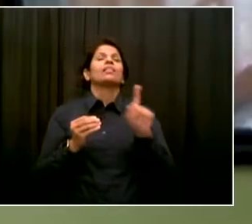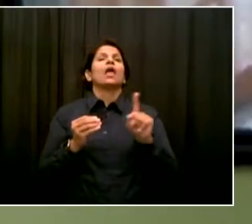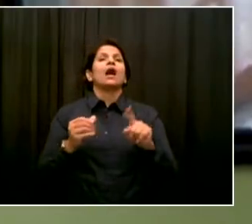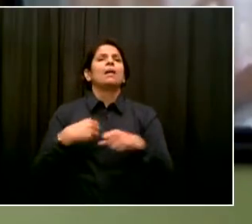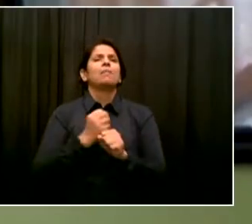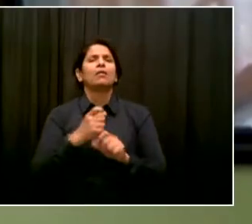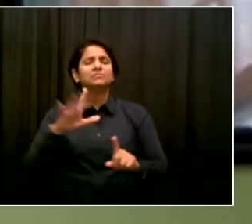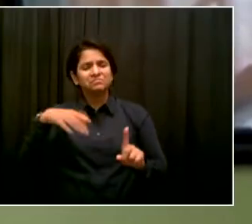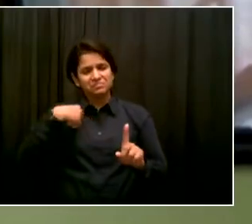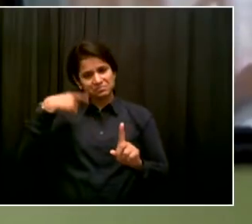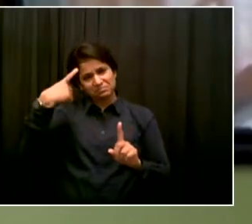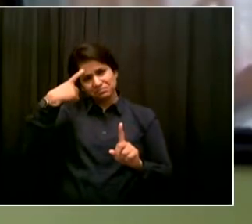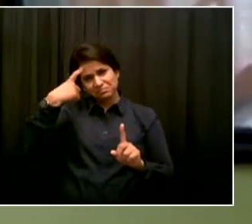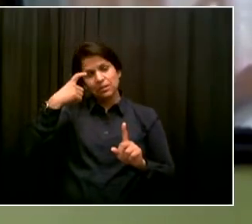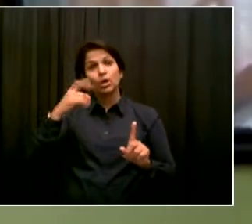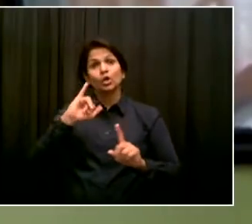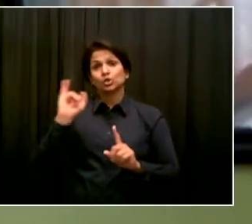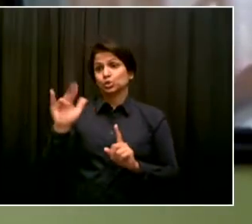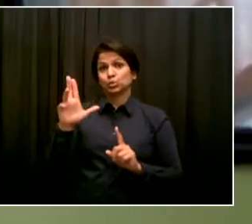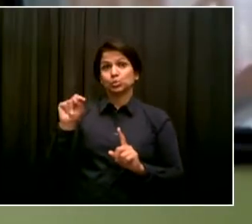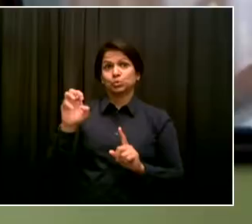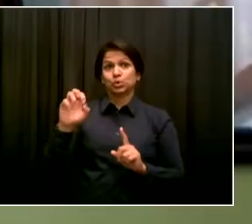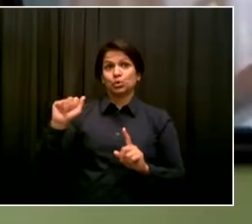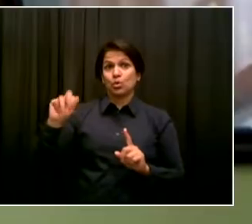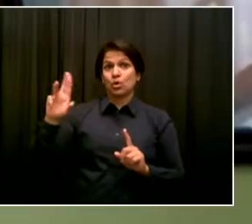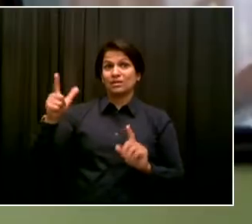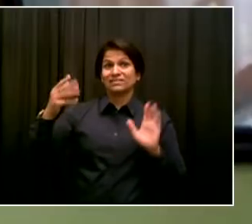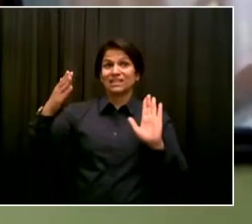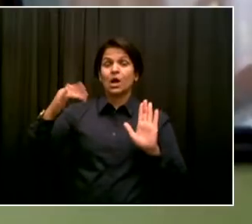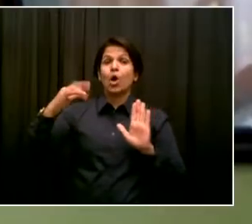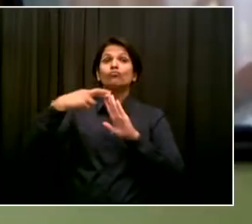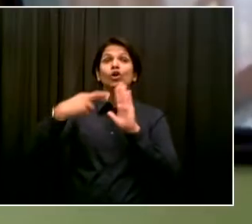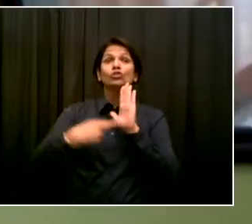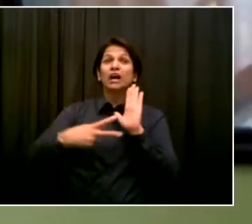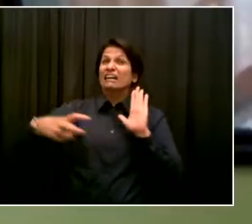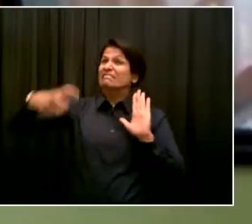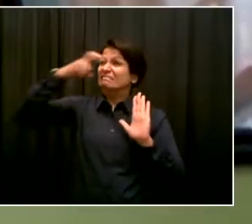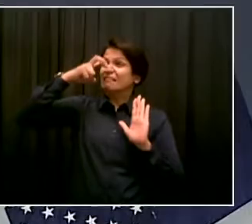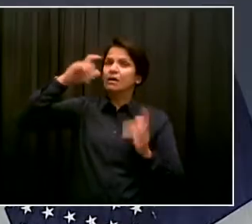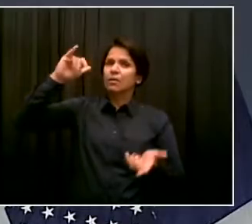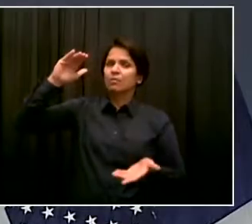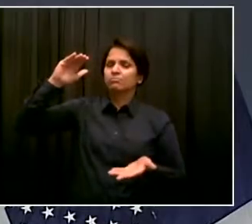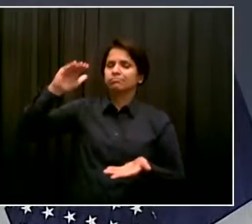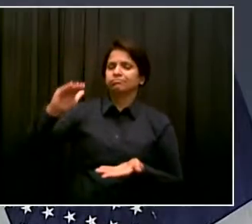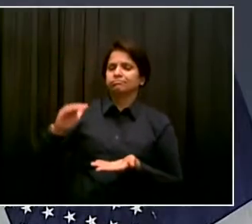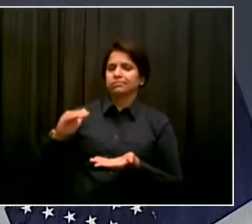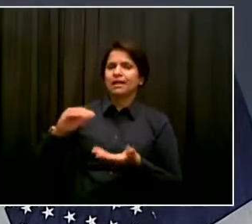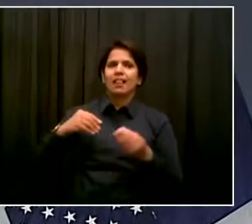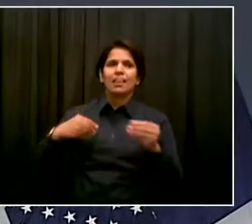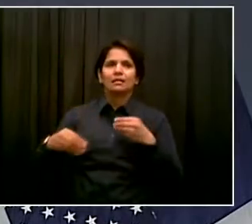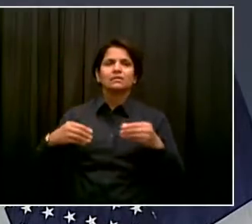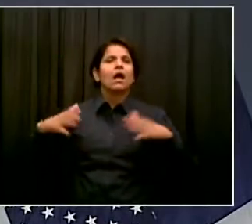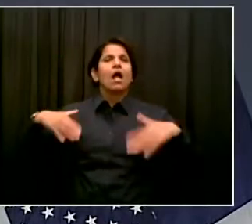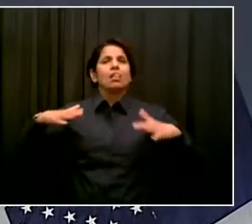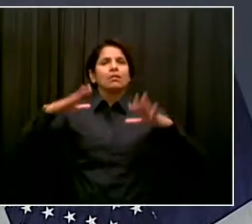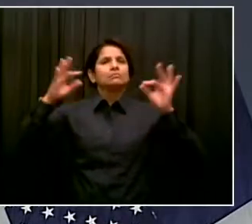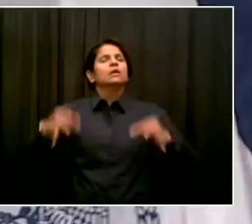SOMETIMES YOU KNOW IN JUNE AND ON WARD, WE CAN START LOOKING AT REALLY REOPENING OUR SOCIETY AND